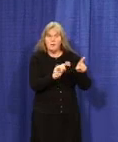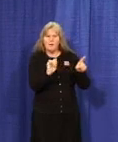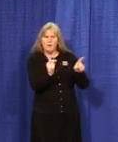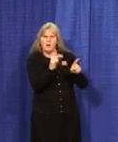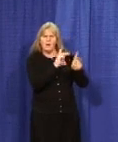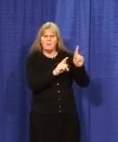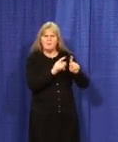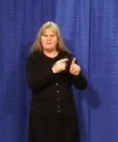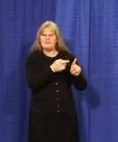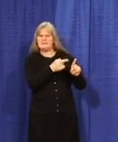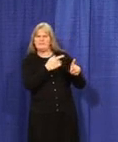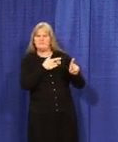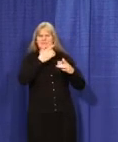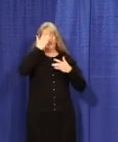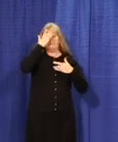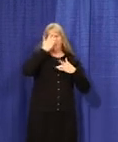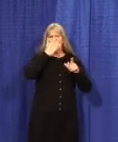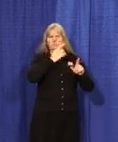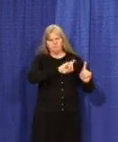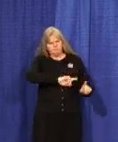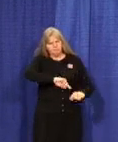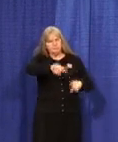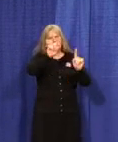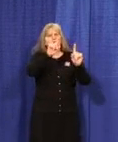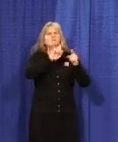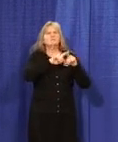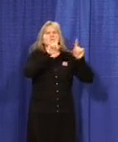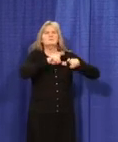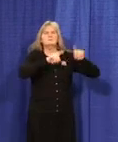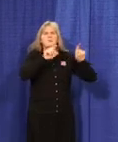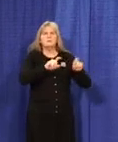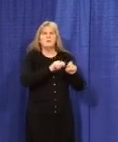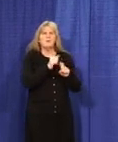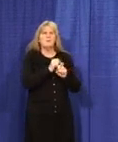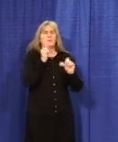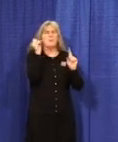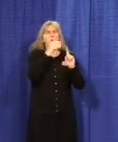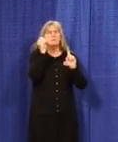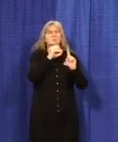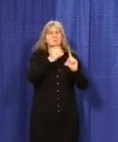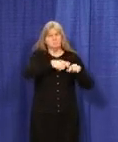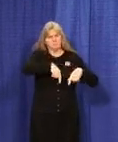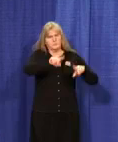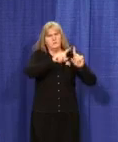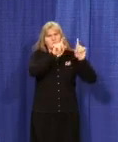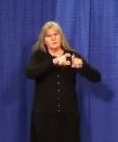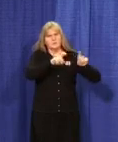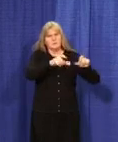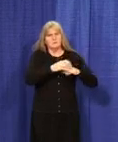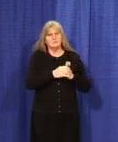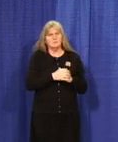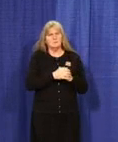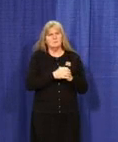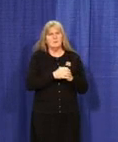experiencing symptoms or may have been exposed can be tested. We also discussed the importance